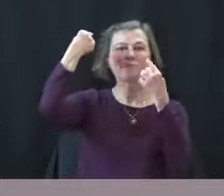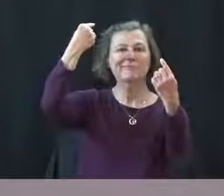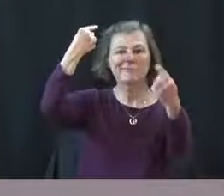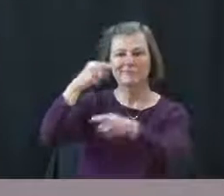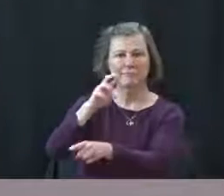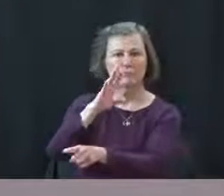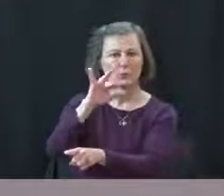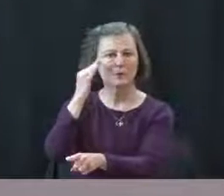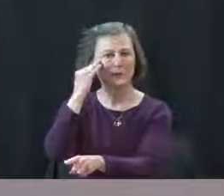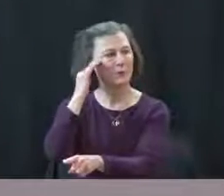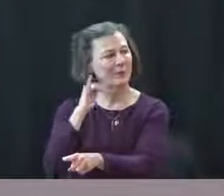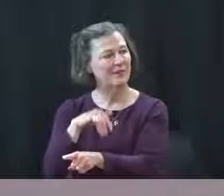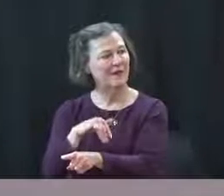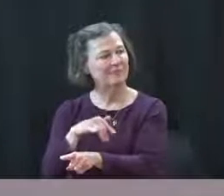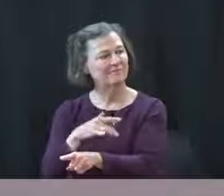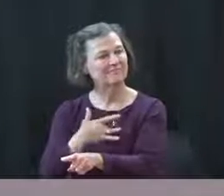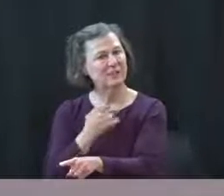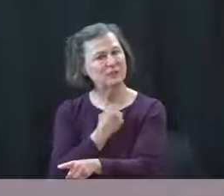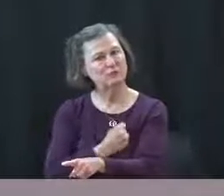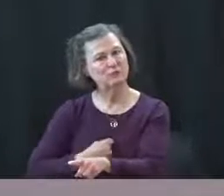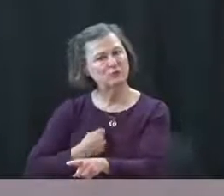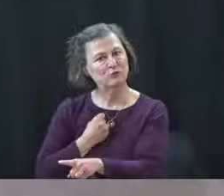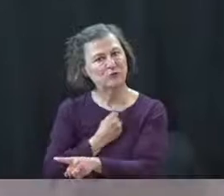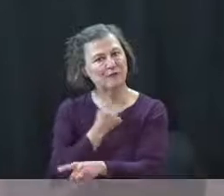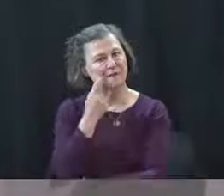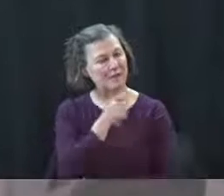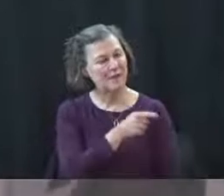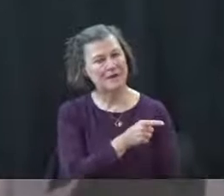and she felt sorry for them.